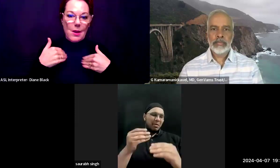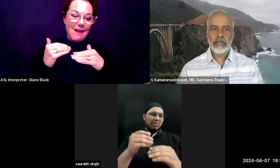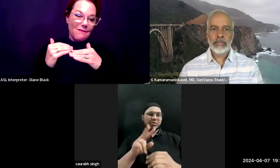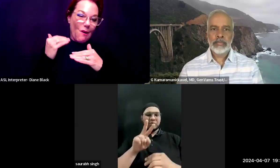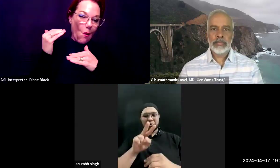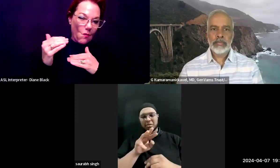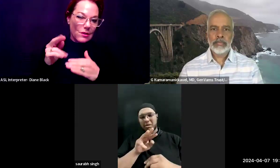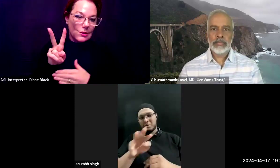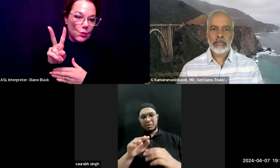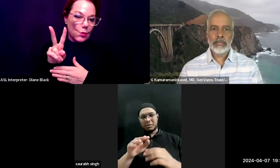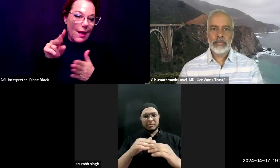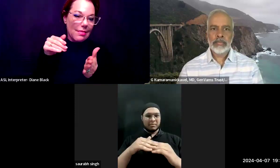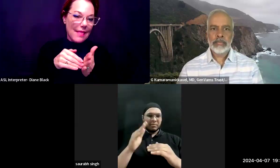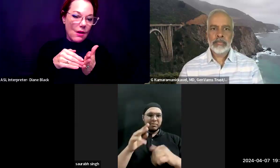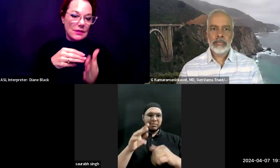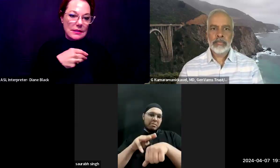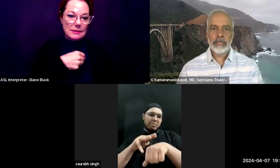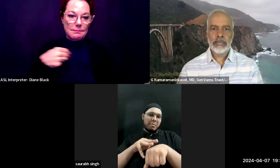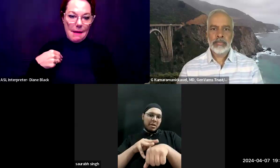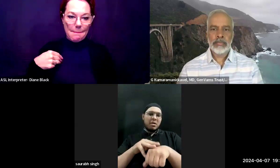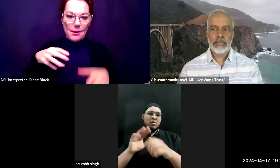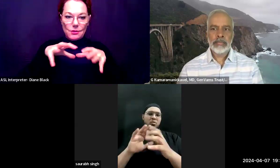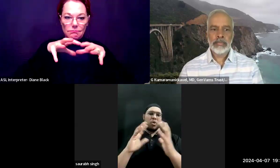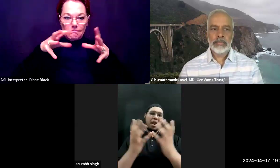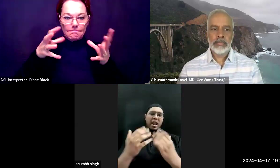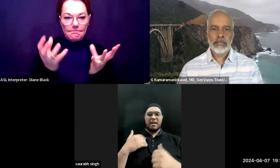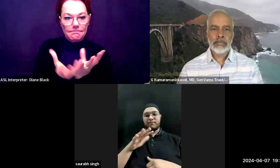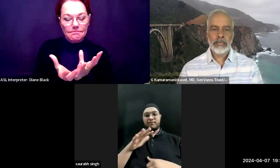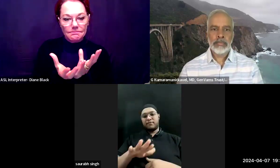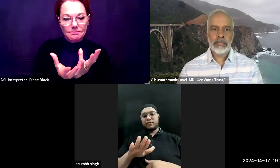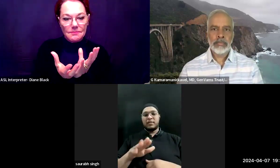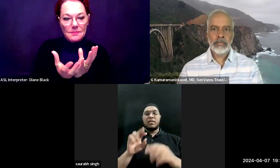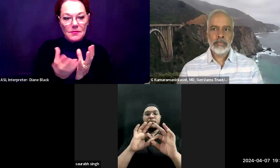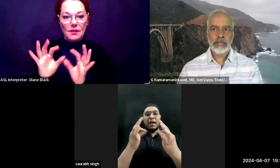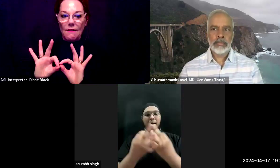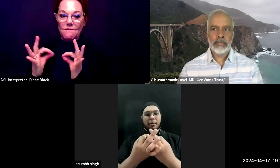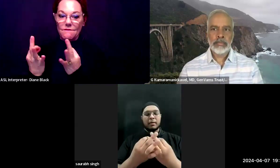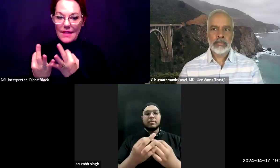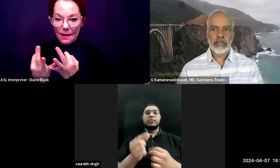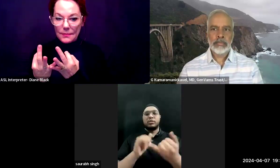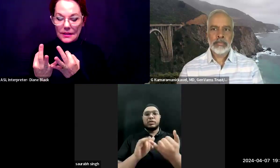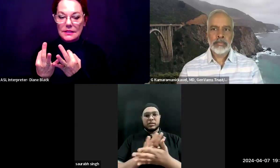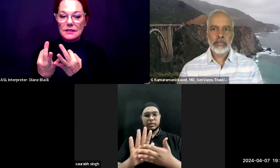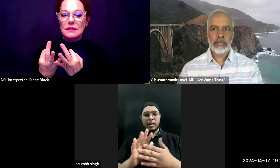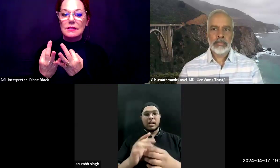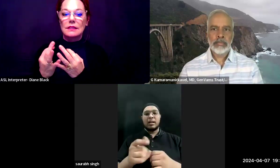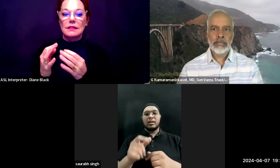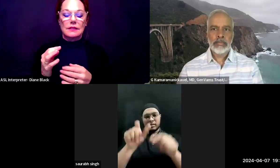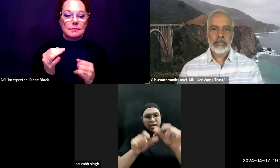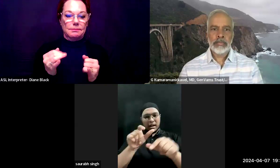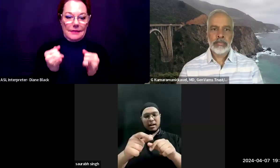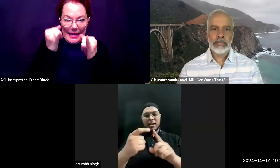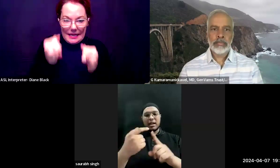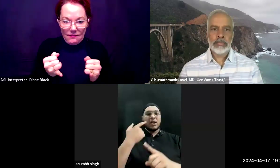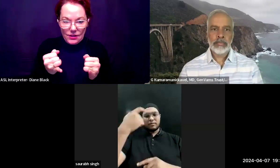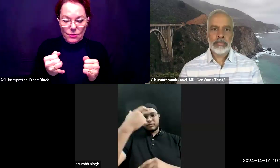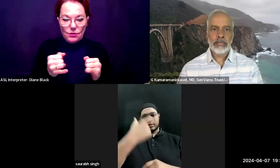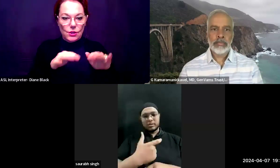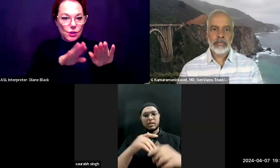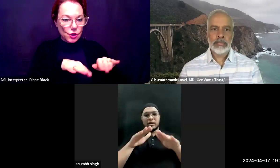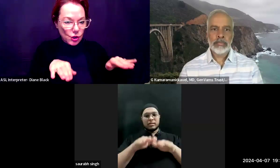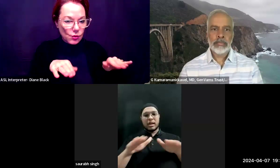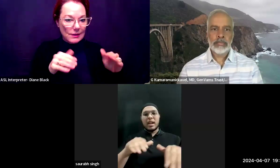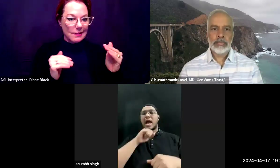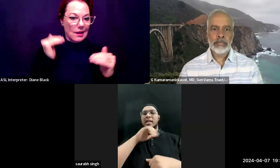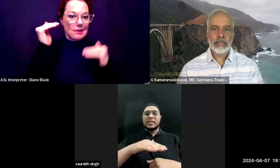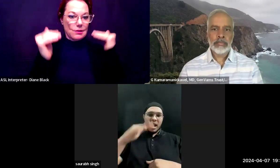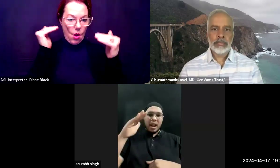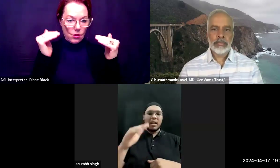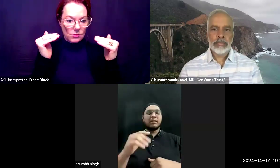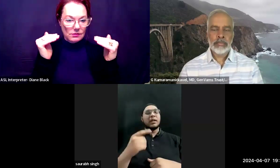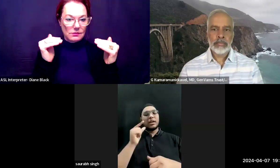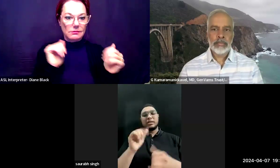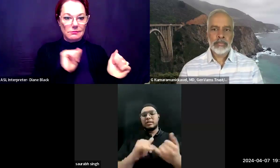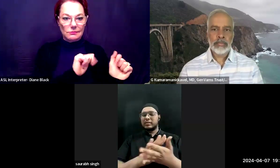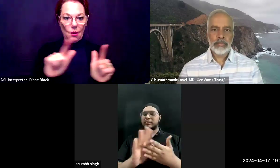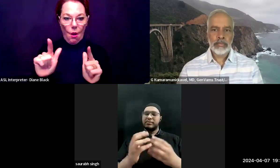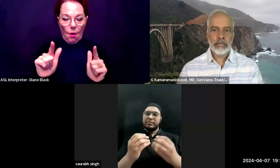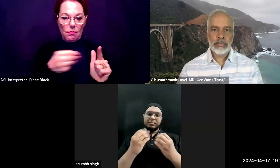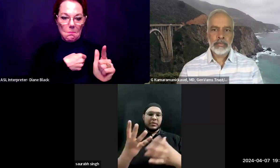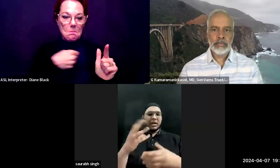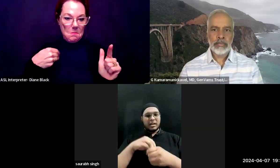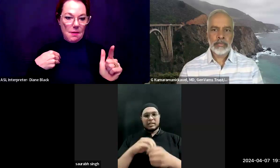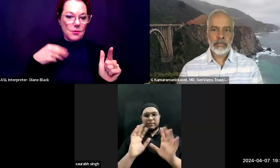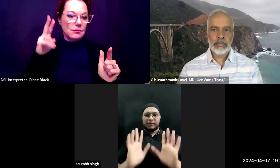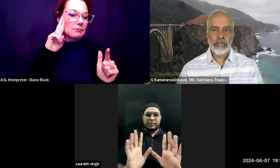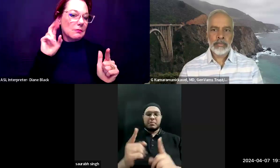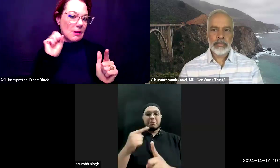worldwide, families with Usher individuals with Usher children, adults who are members of the Usher syndrome Coalition. And the goal of the